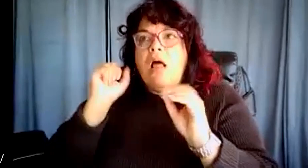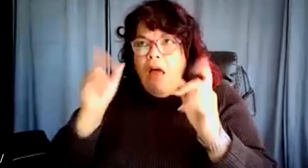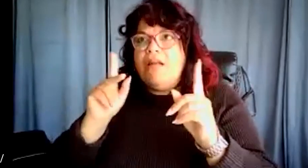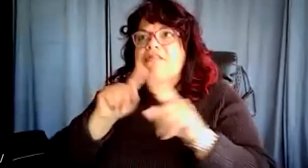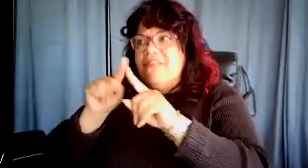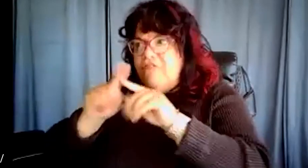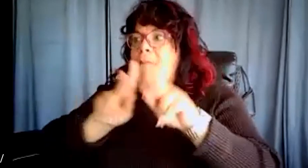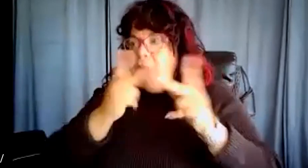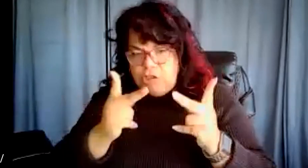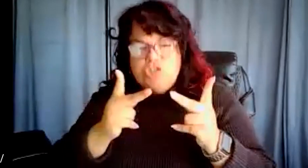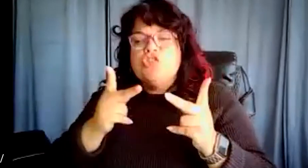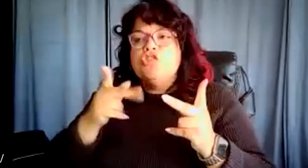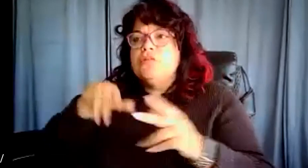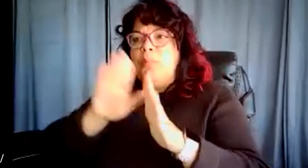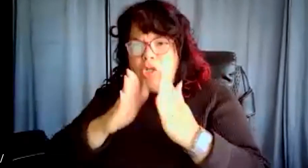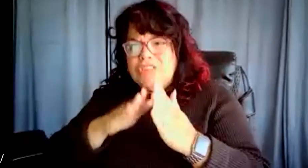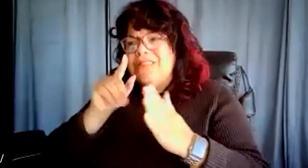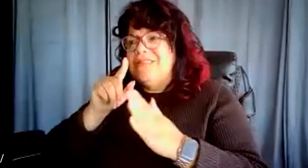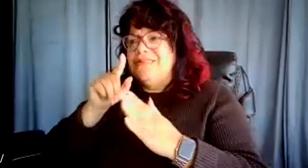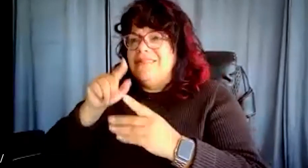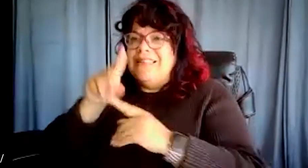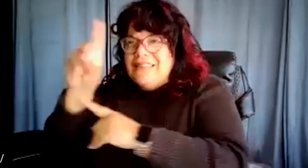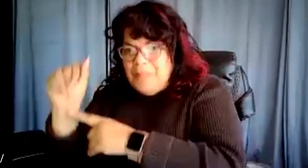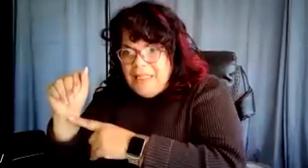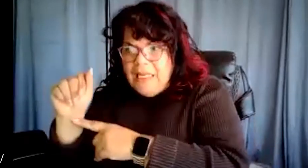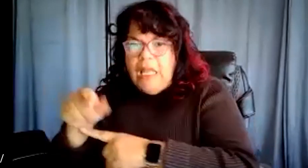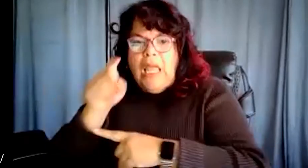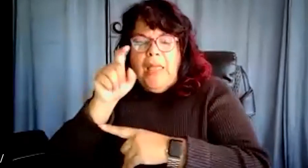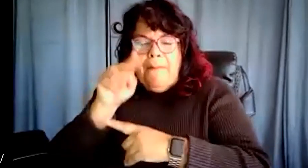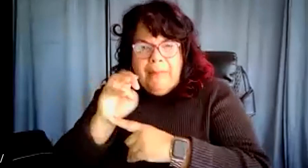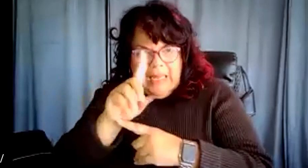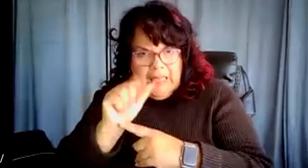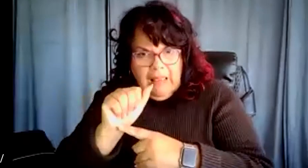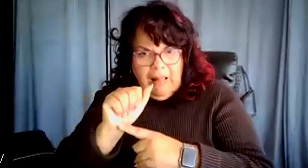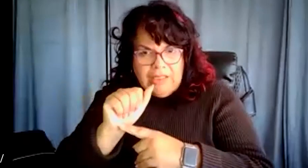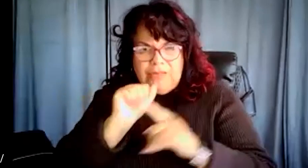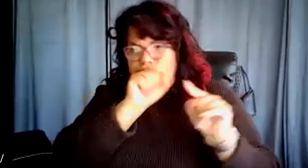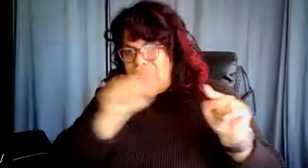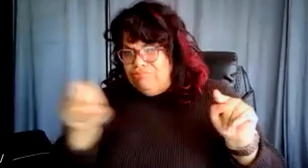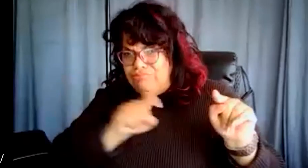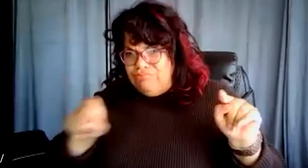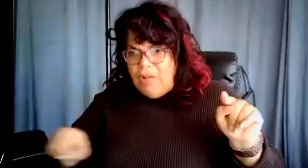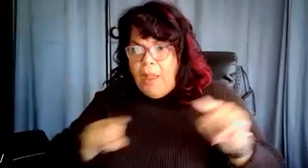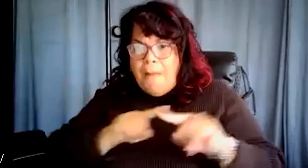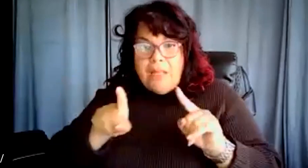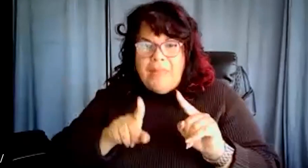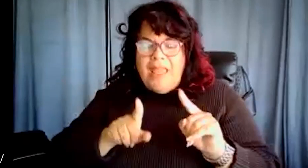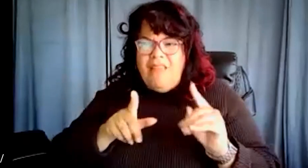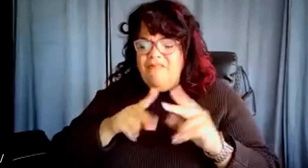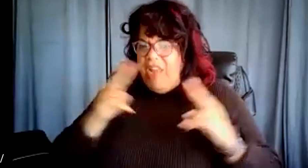There's a really robust world of disability media, but it can be really confusing to know